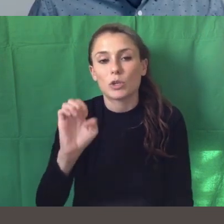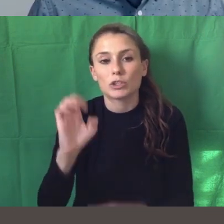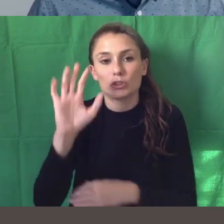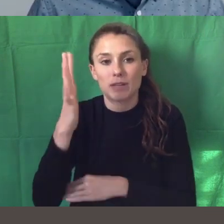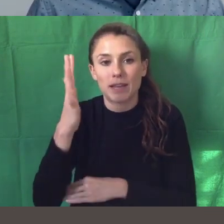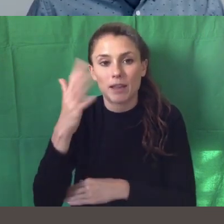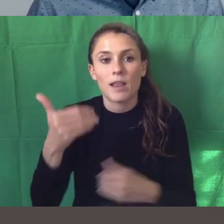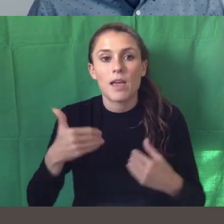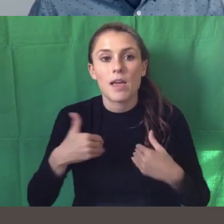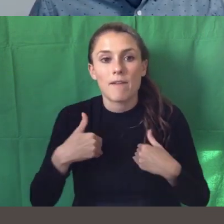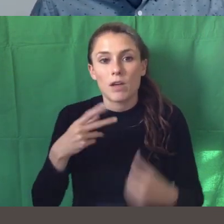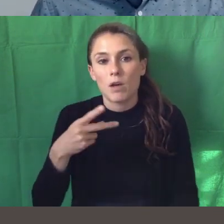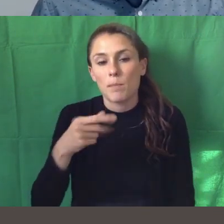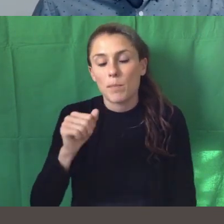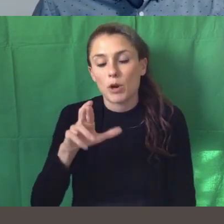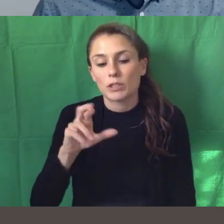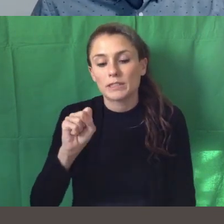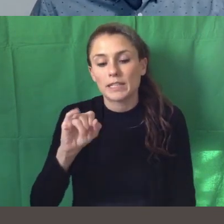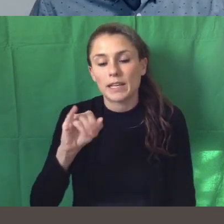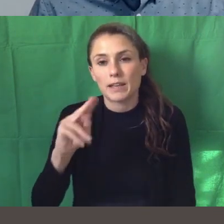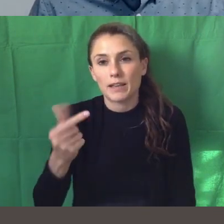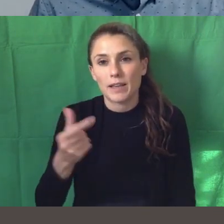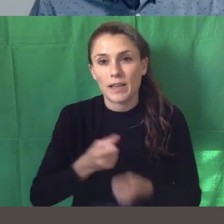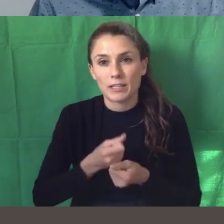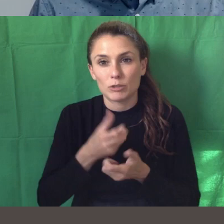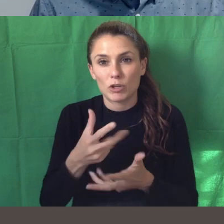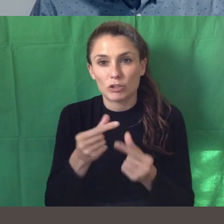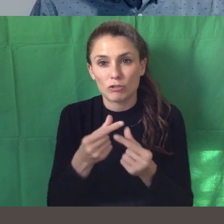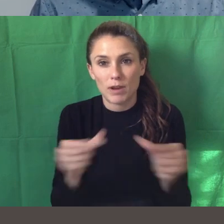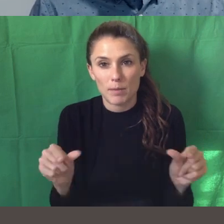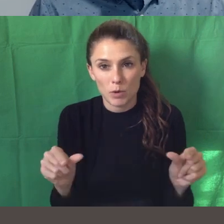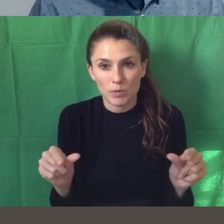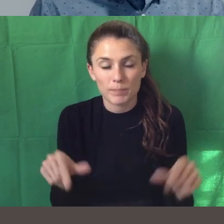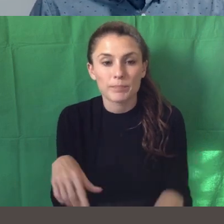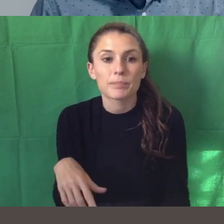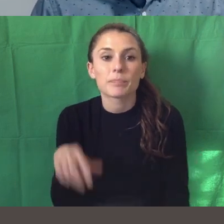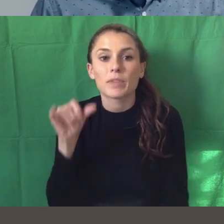And it's composed of a parsing expression grammar, usually shortened to PEG.